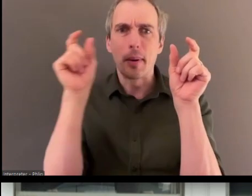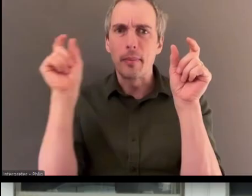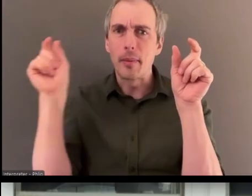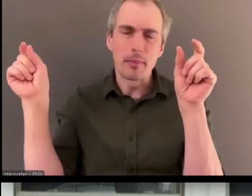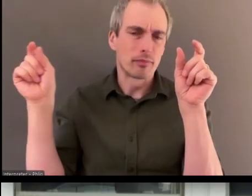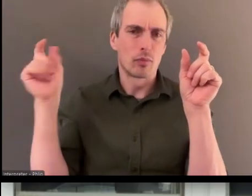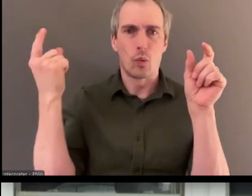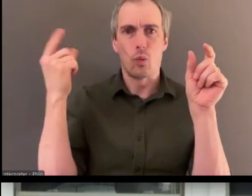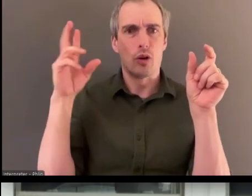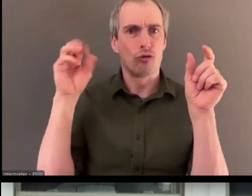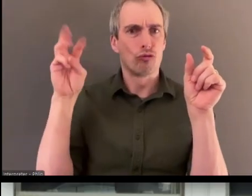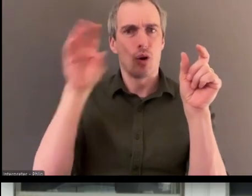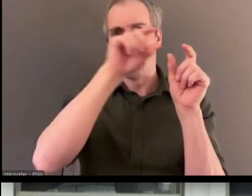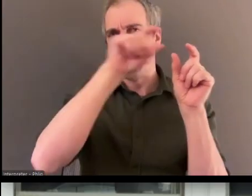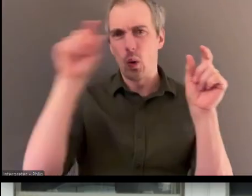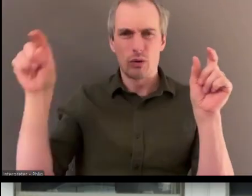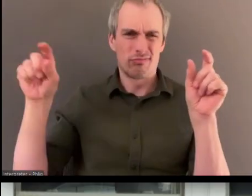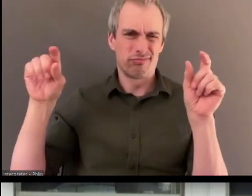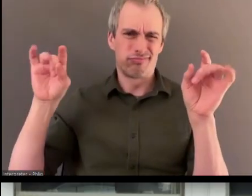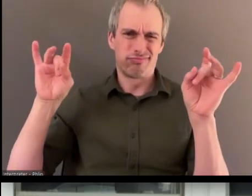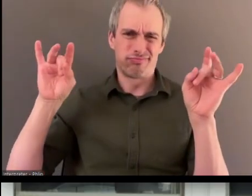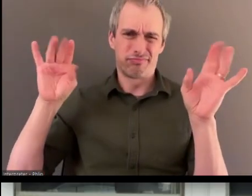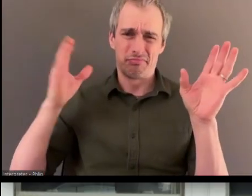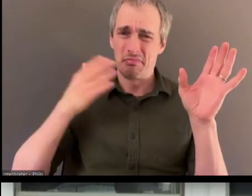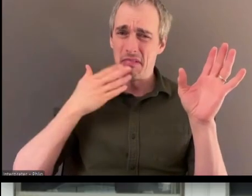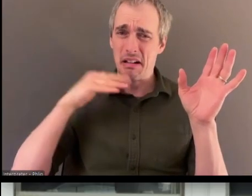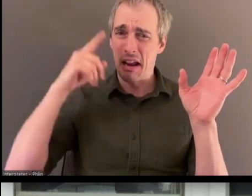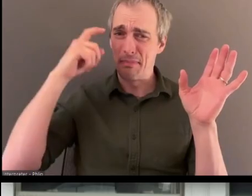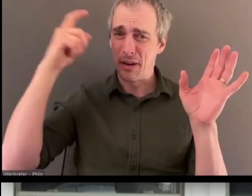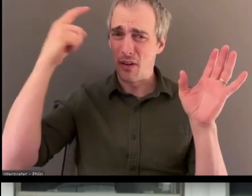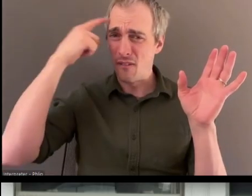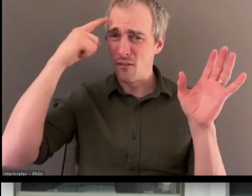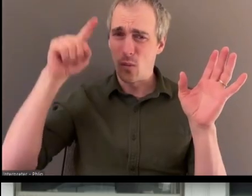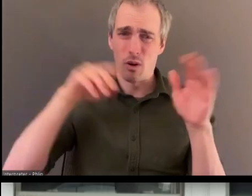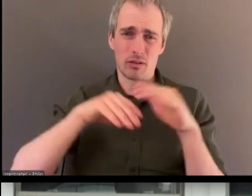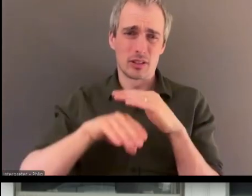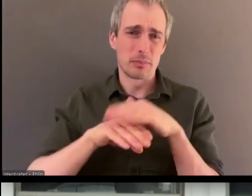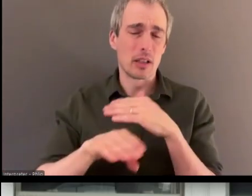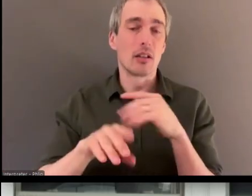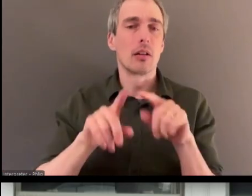But it is also not compatible with Markdown, unfortunately.